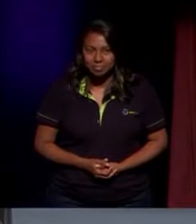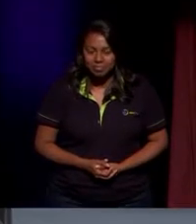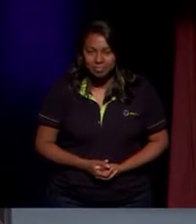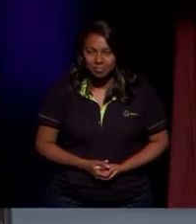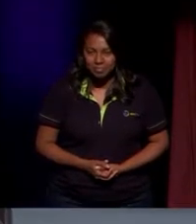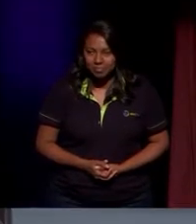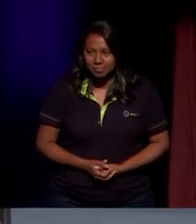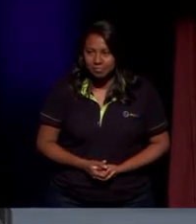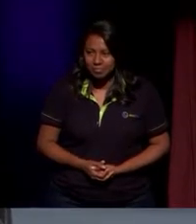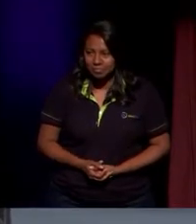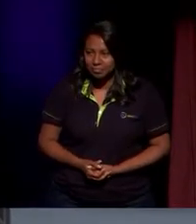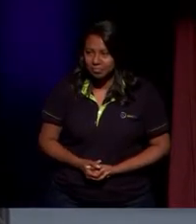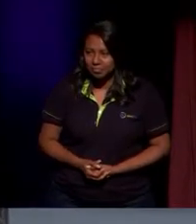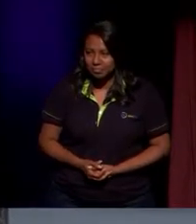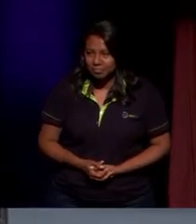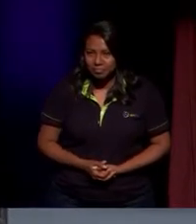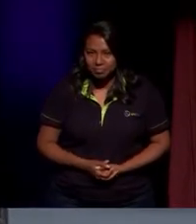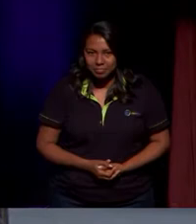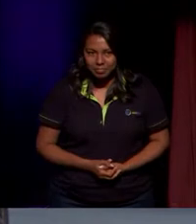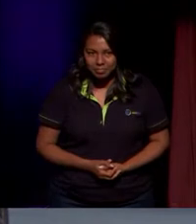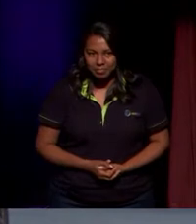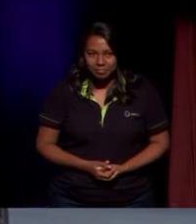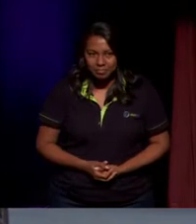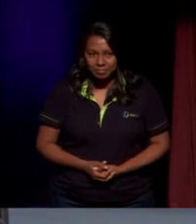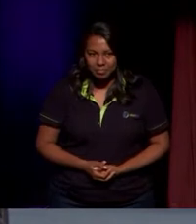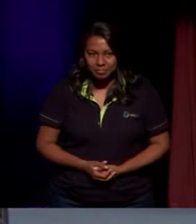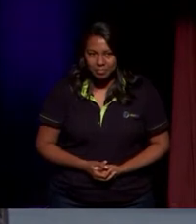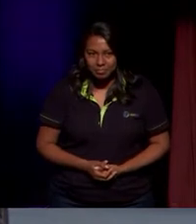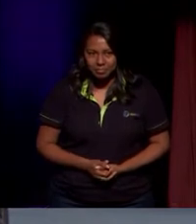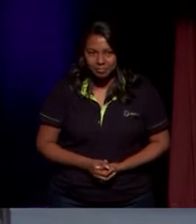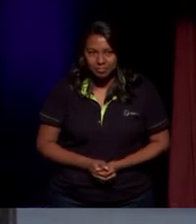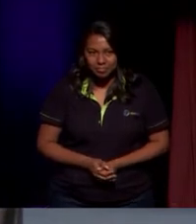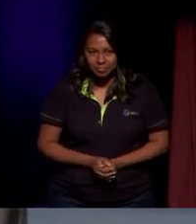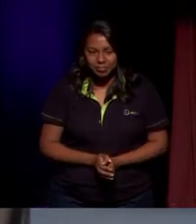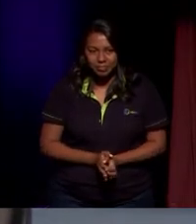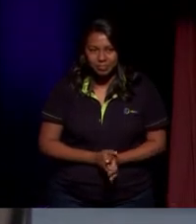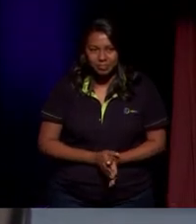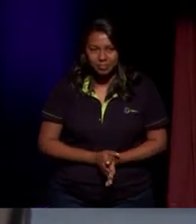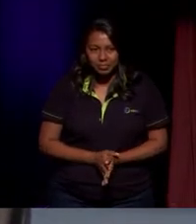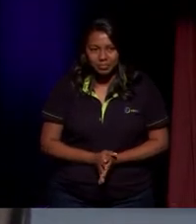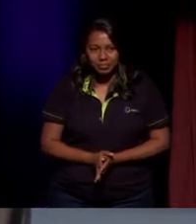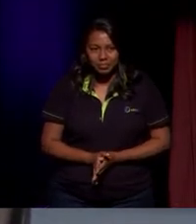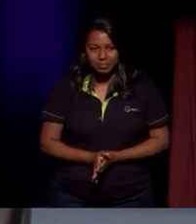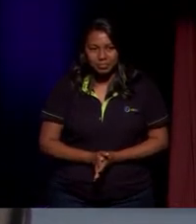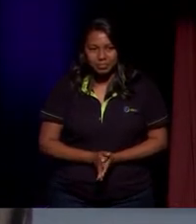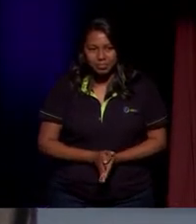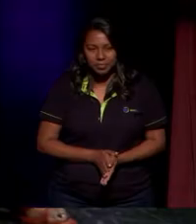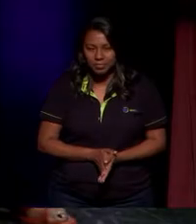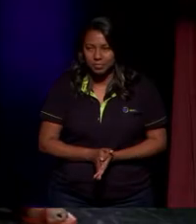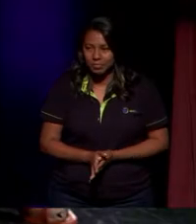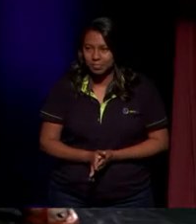Do you want to ask her? Isabel? Are you in shock?